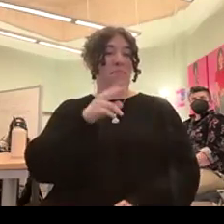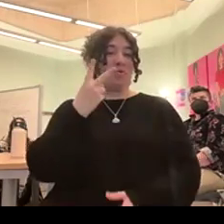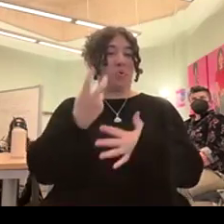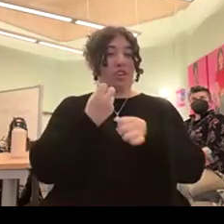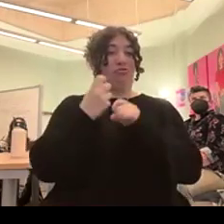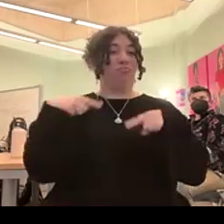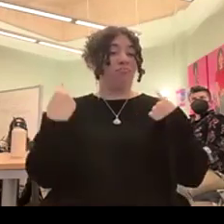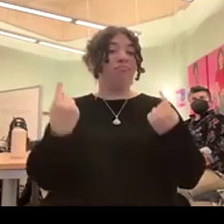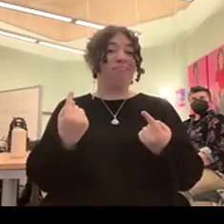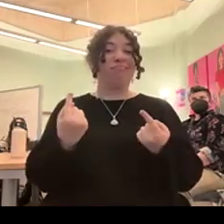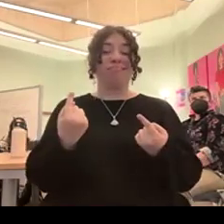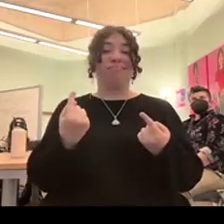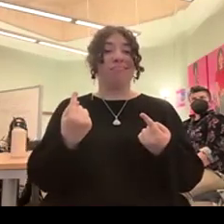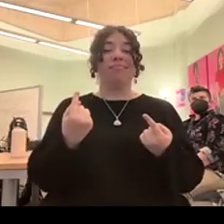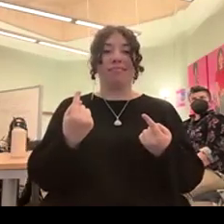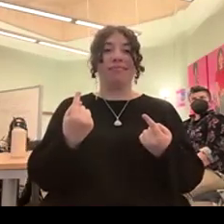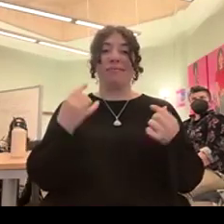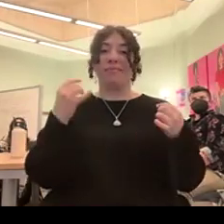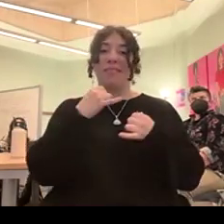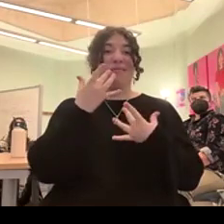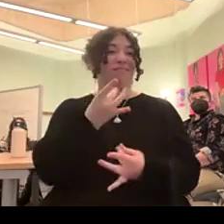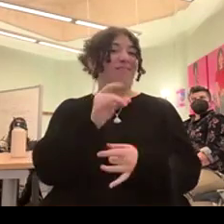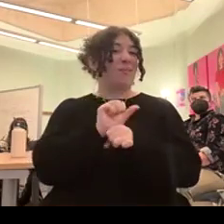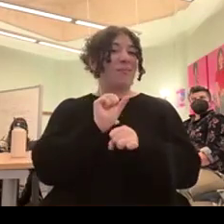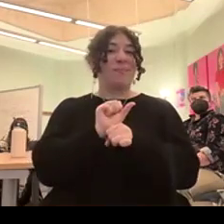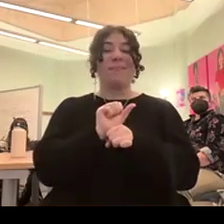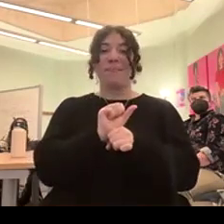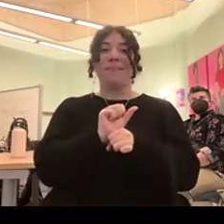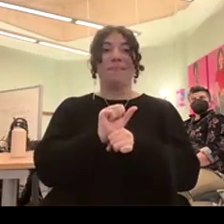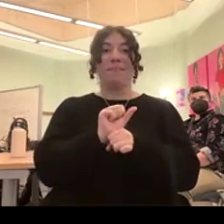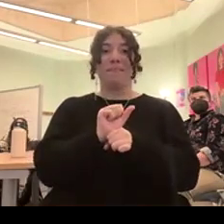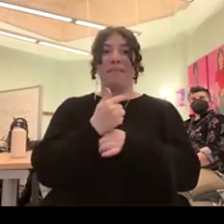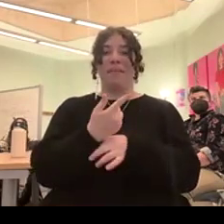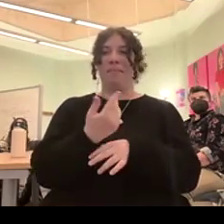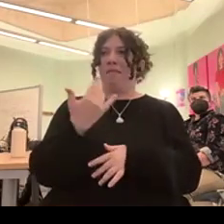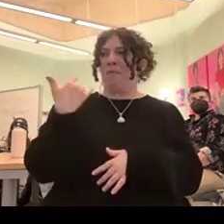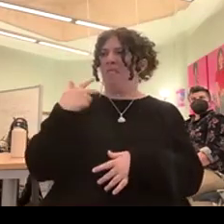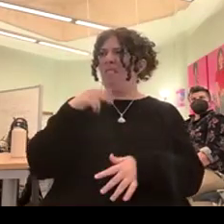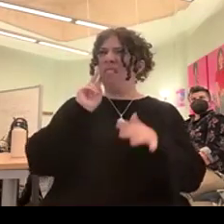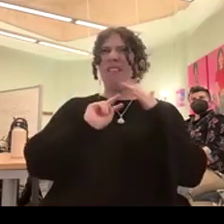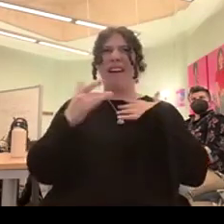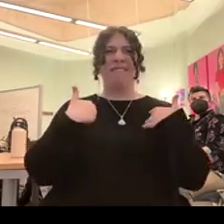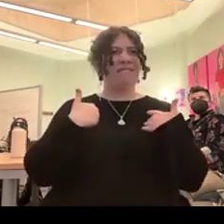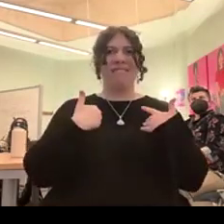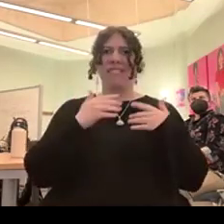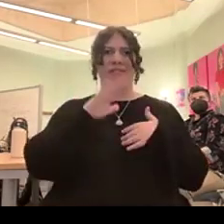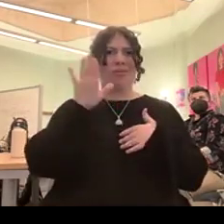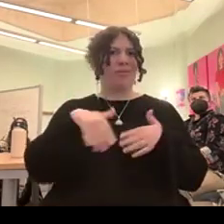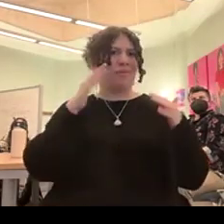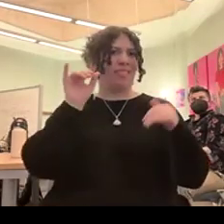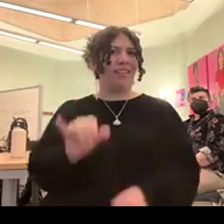I've been in this role almost two years, and it's a really interesting job that I never expected